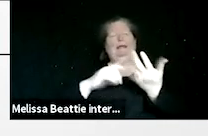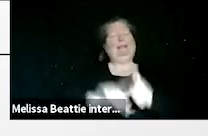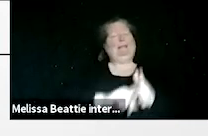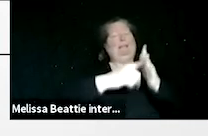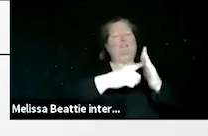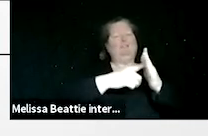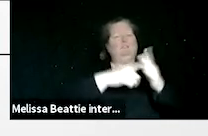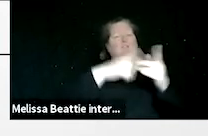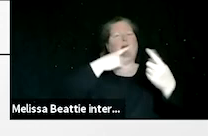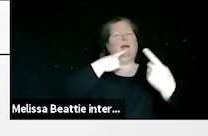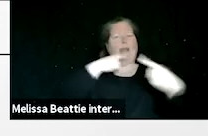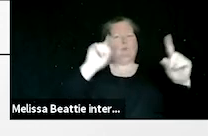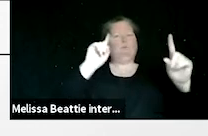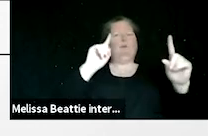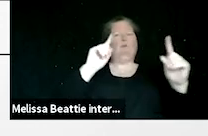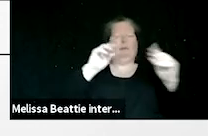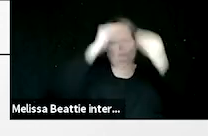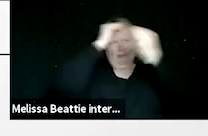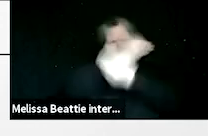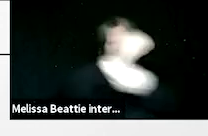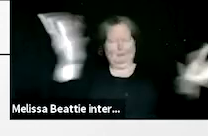that we really wanted to surprise people by starting with a fishing